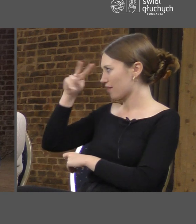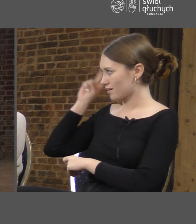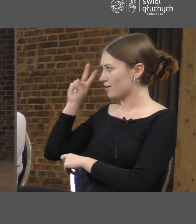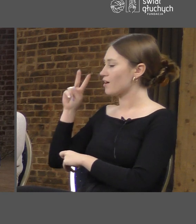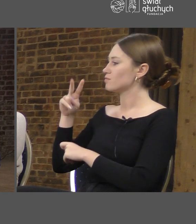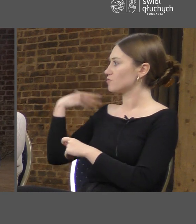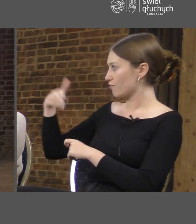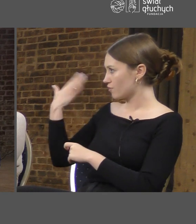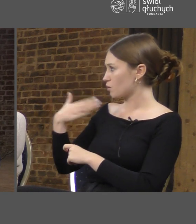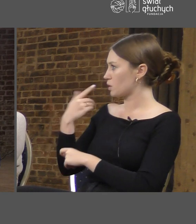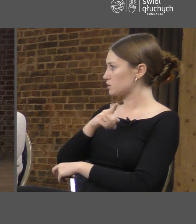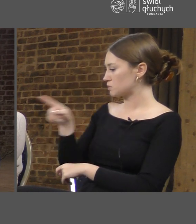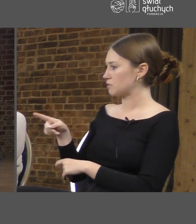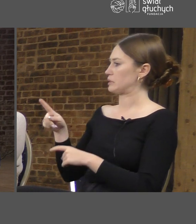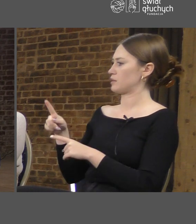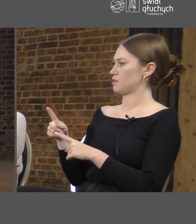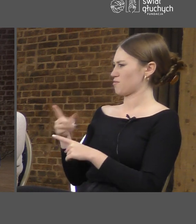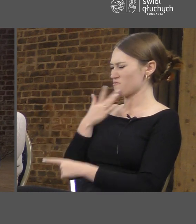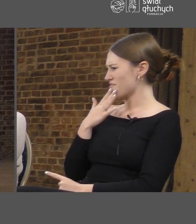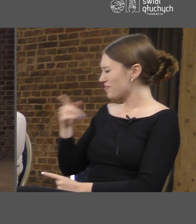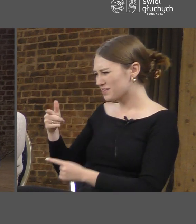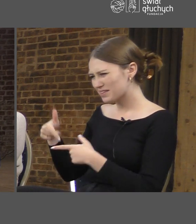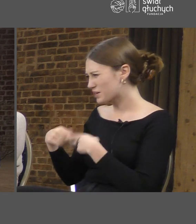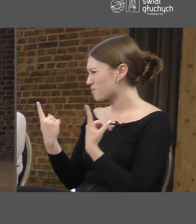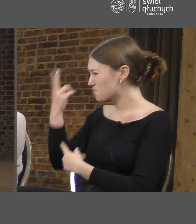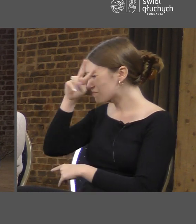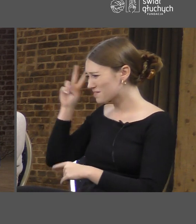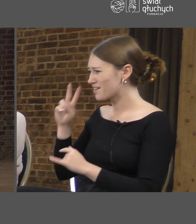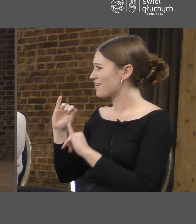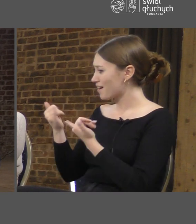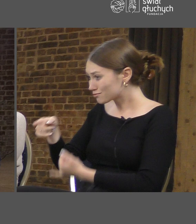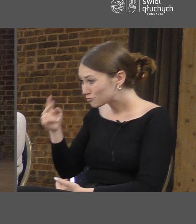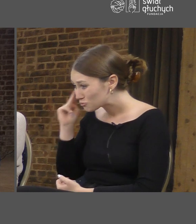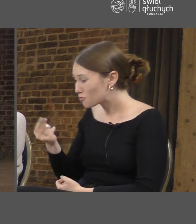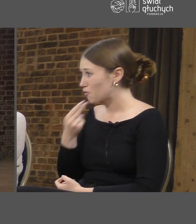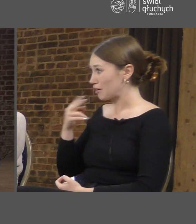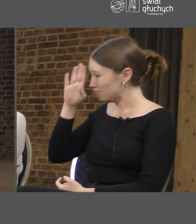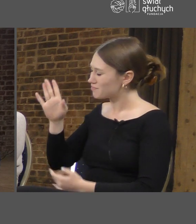The lecturers and a few other people said: "You're not fit to be a nurse. because you are deaf, hard of hearing.